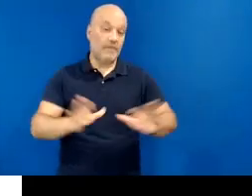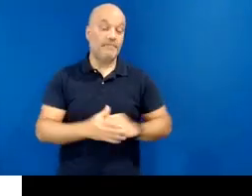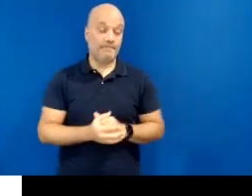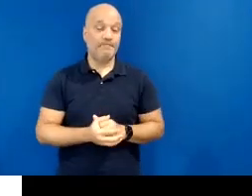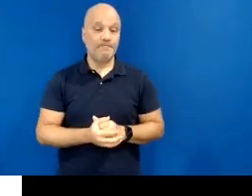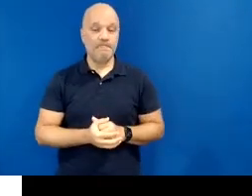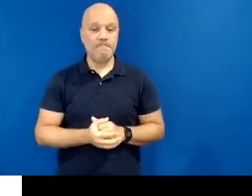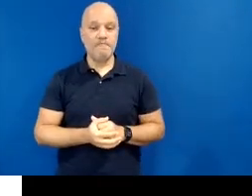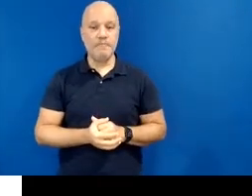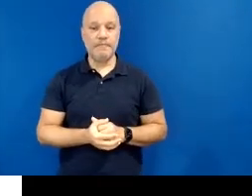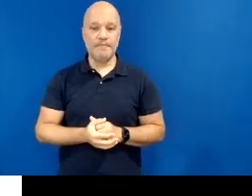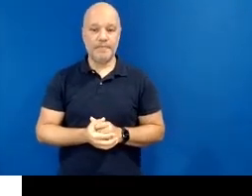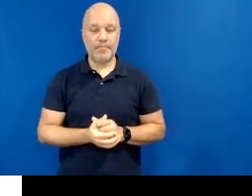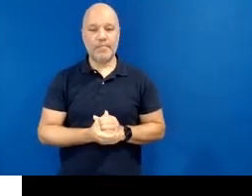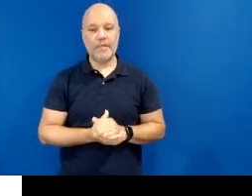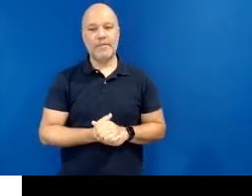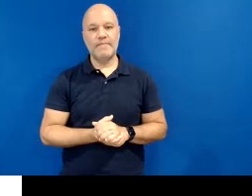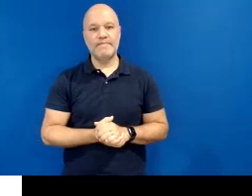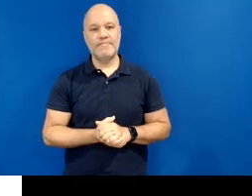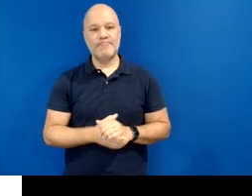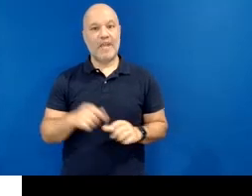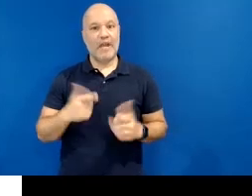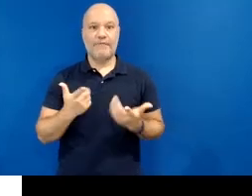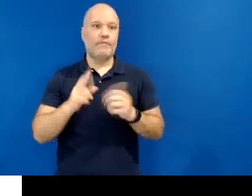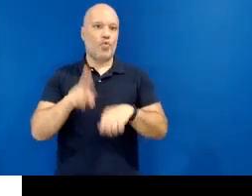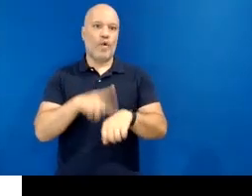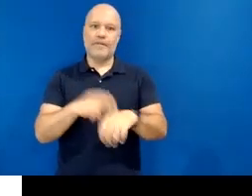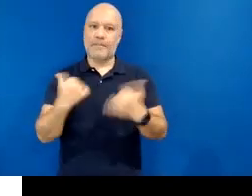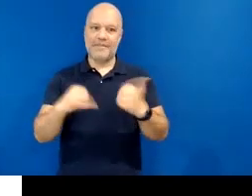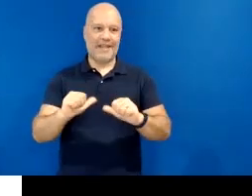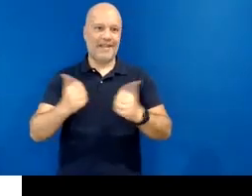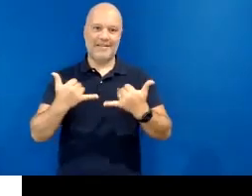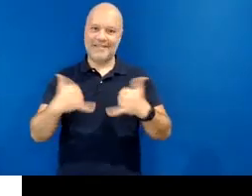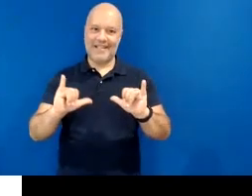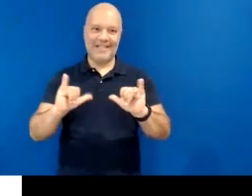truly, truly admirable. I've got to work on it. So that's the background for this.